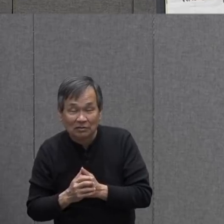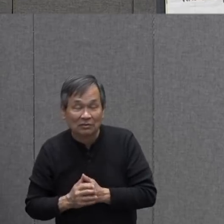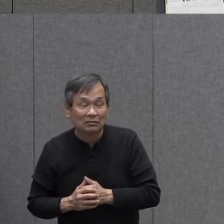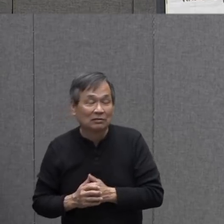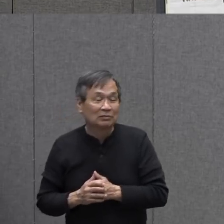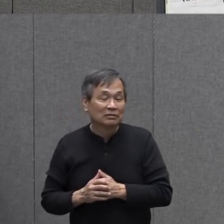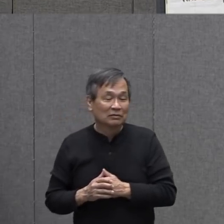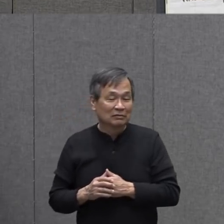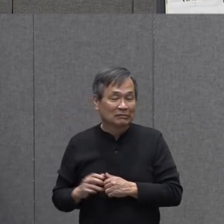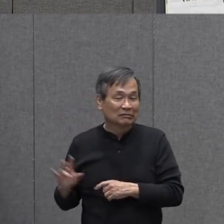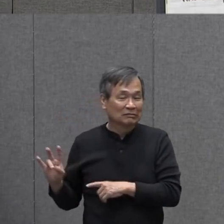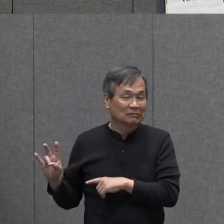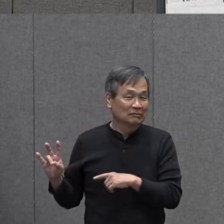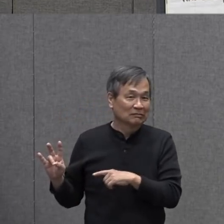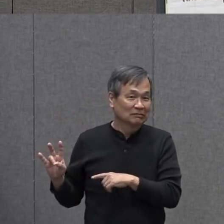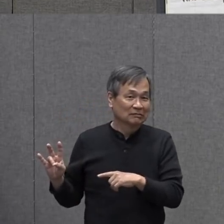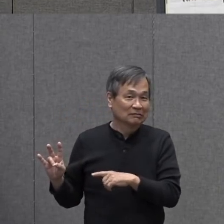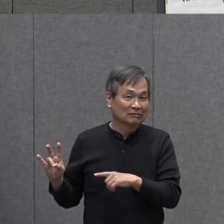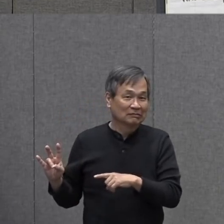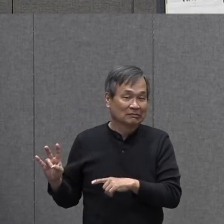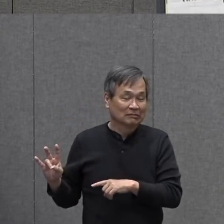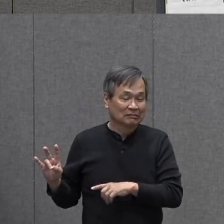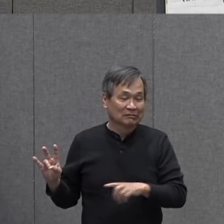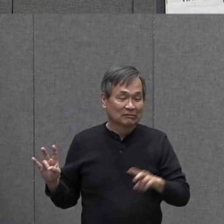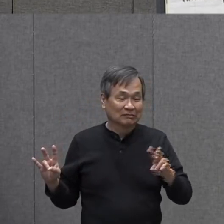Right, the largest number goes in the ones spot.